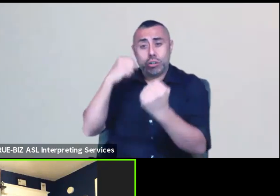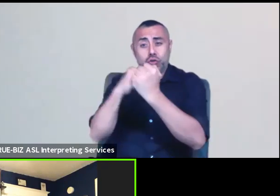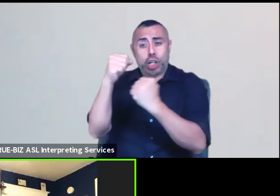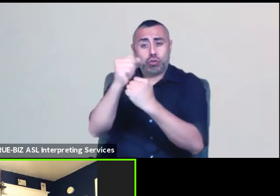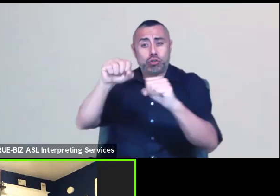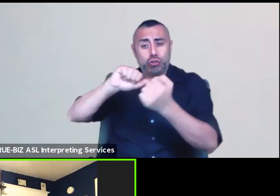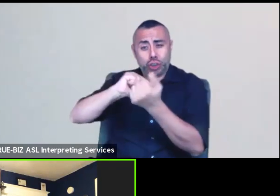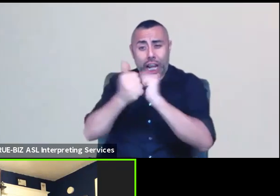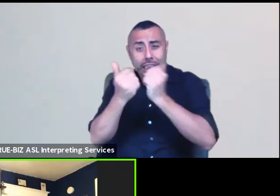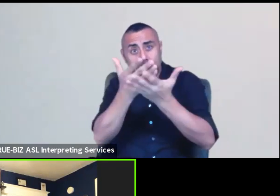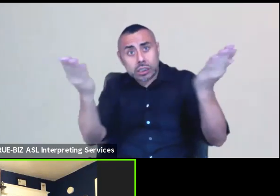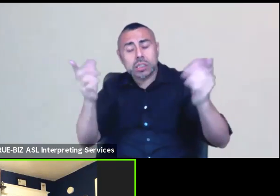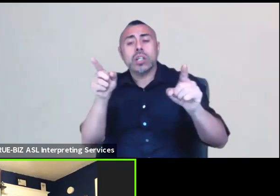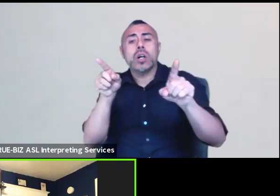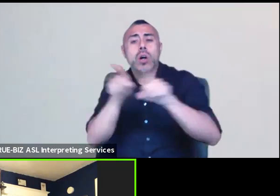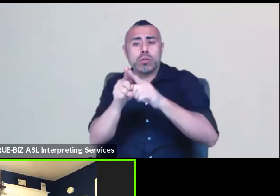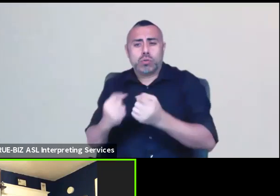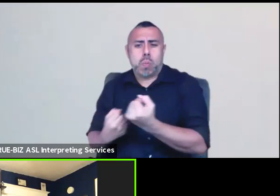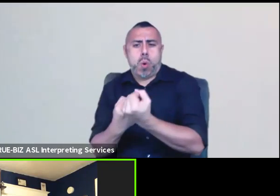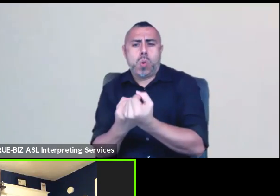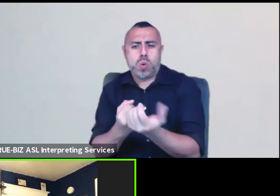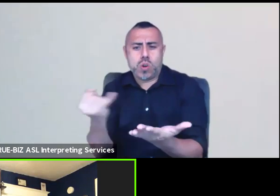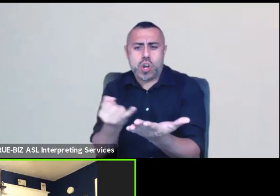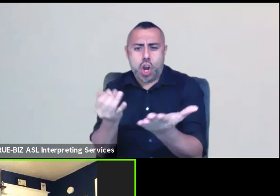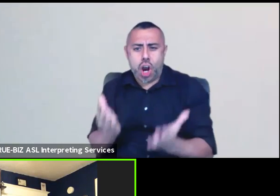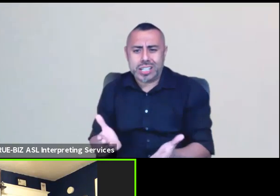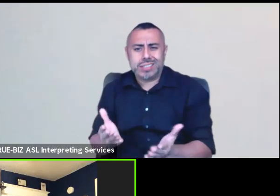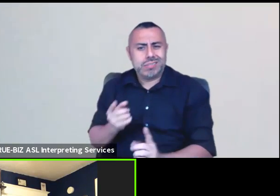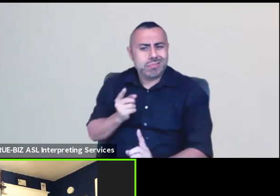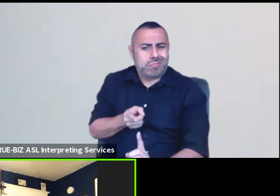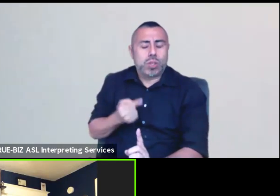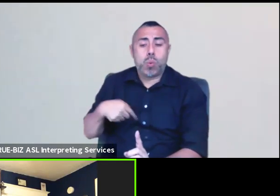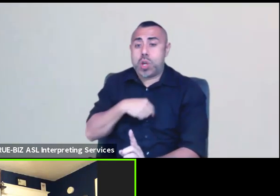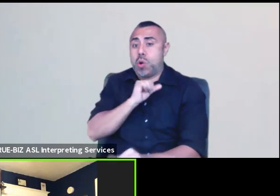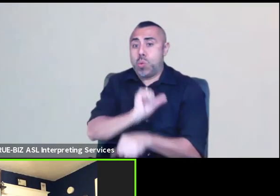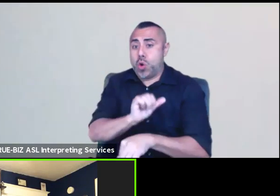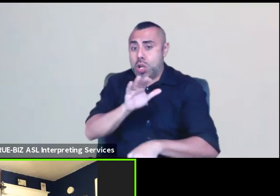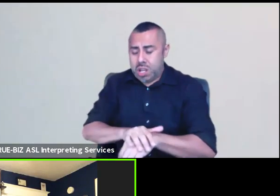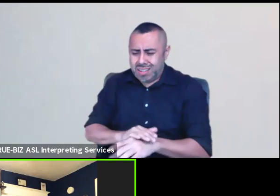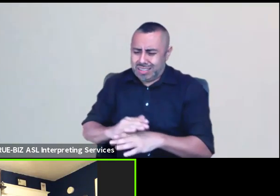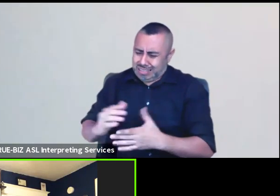and we're working to be able to share those stories and get them out so that we're working with our advocacy partners.